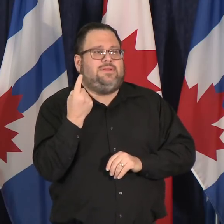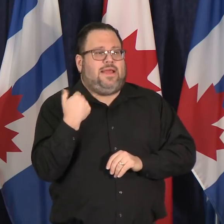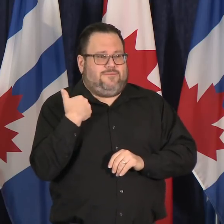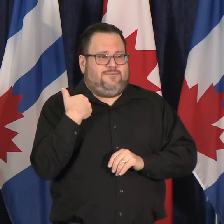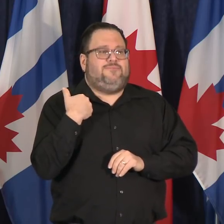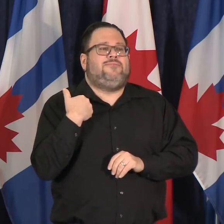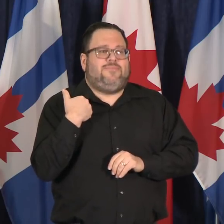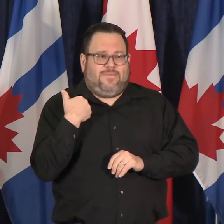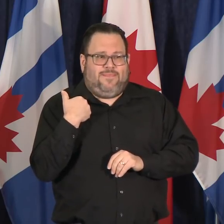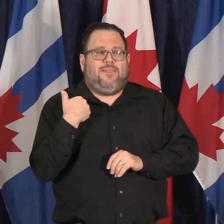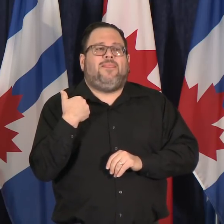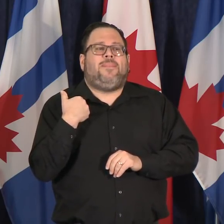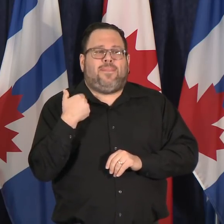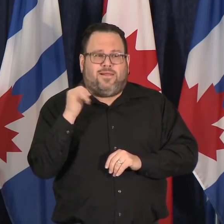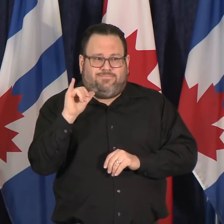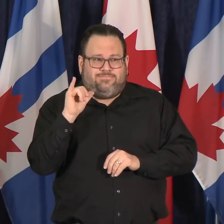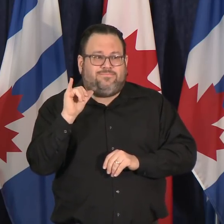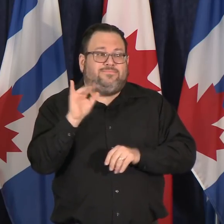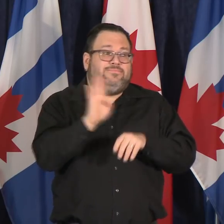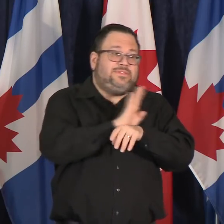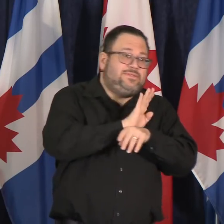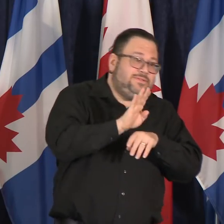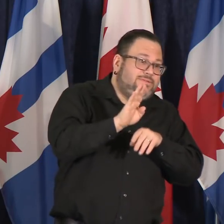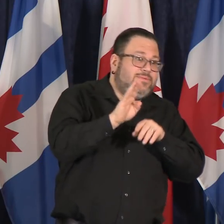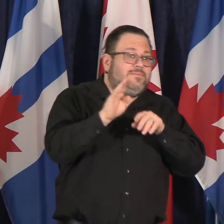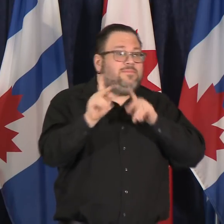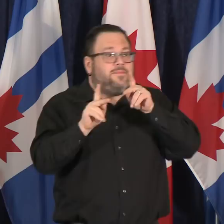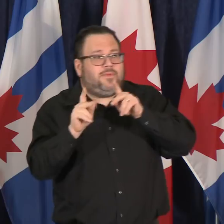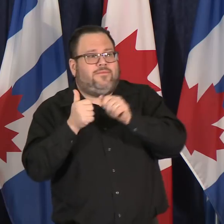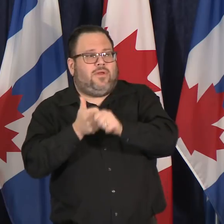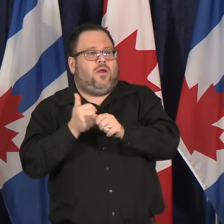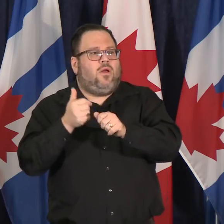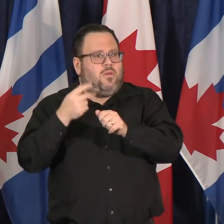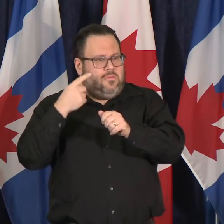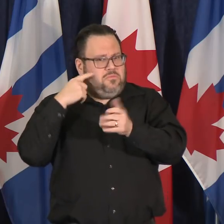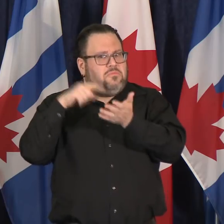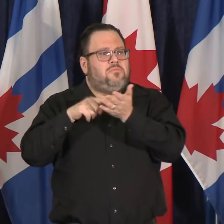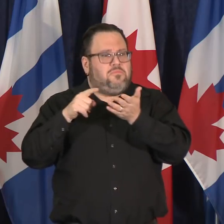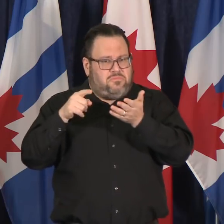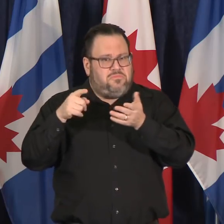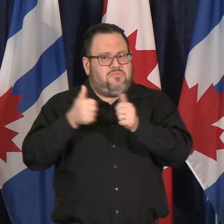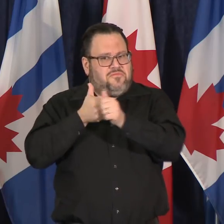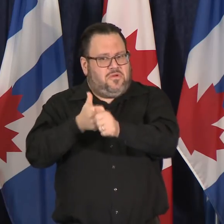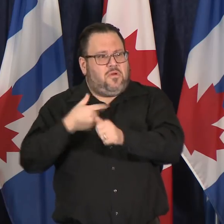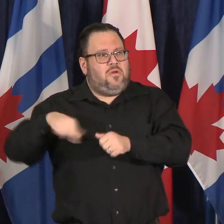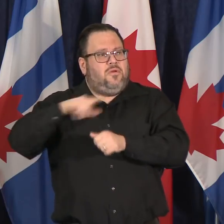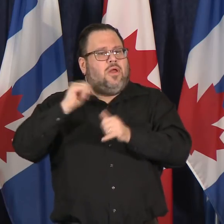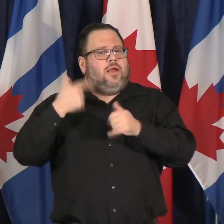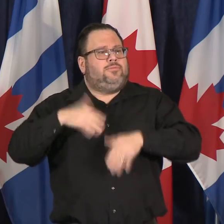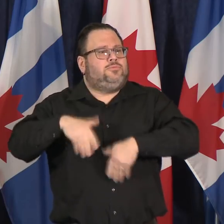are complying with our recommendations around social distancing in fact